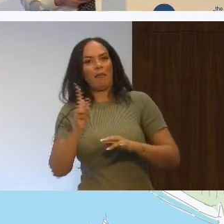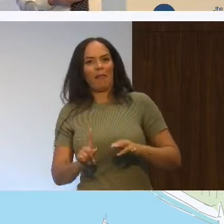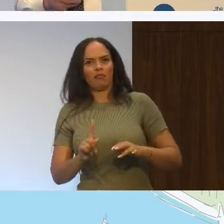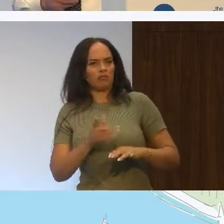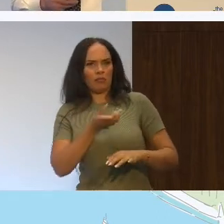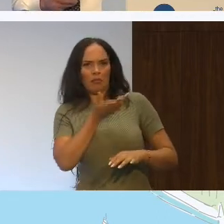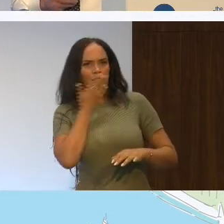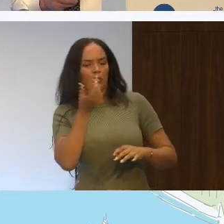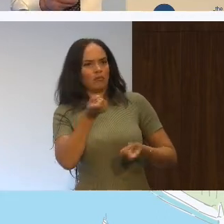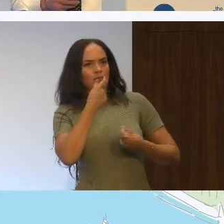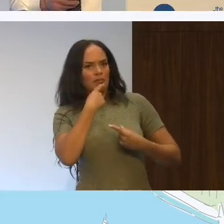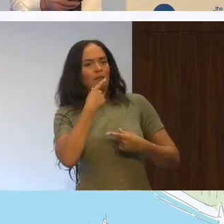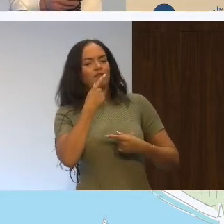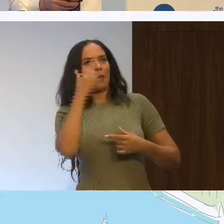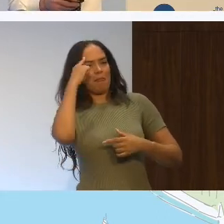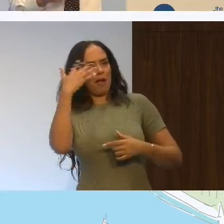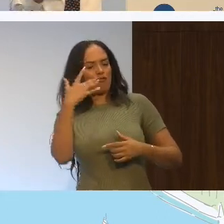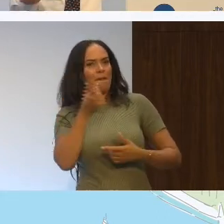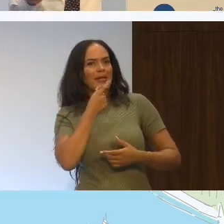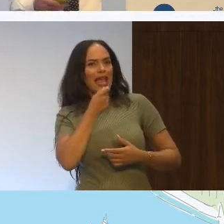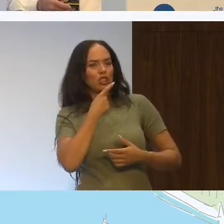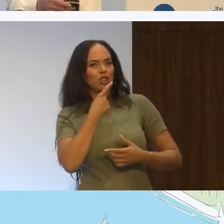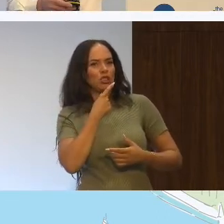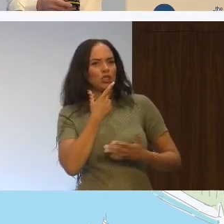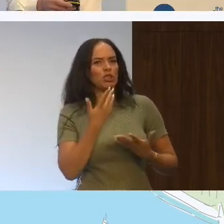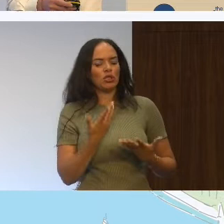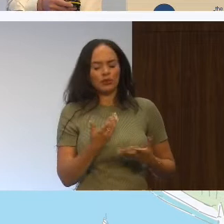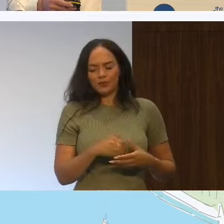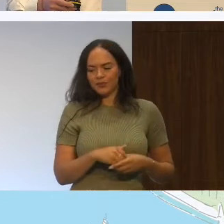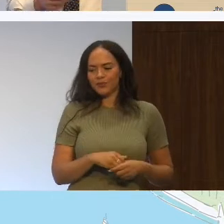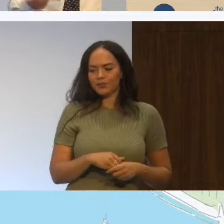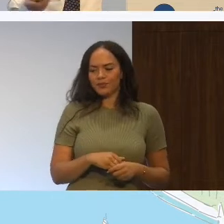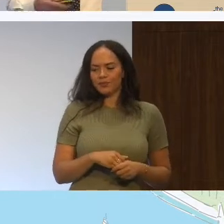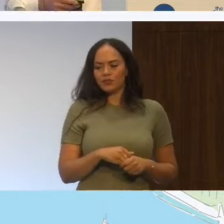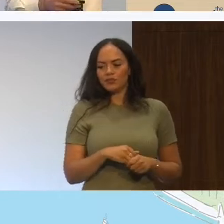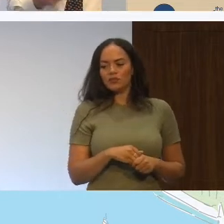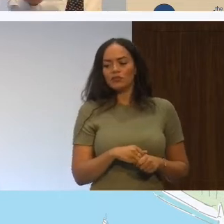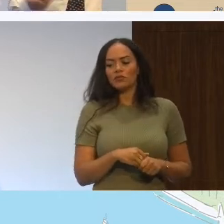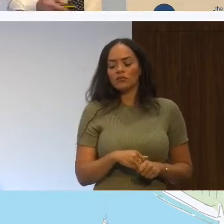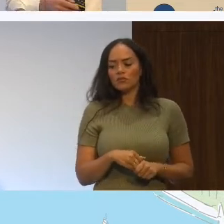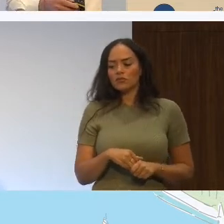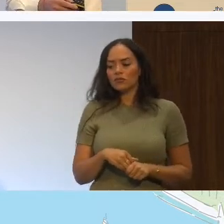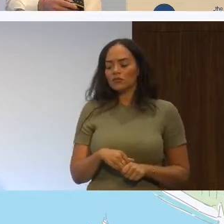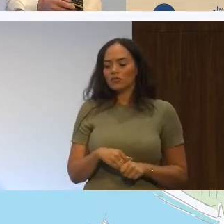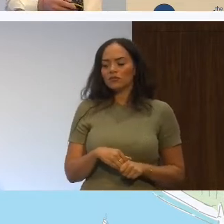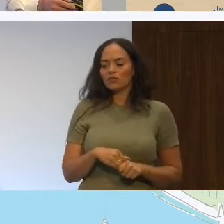And in anti..., in patients with epilepsy, you can give quite high doses and their, you know, helps the seizures and they tolerate it quite well and they're fine.